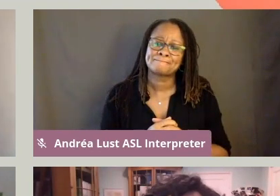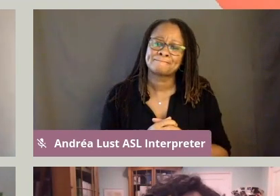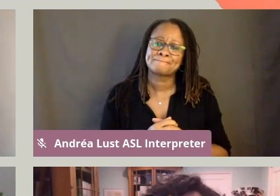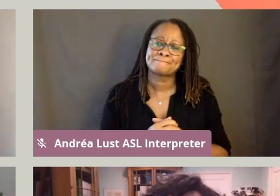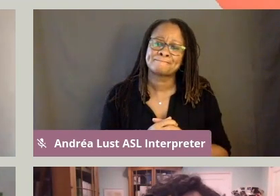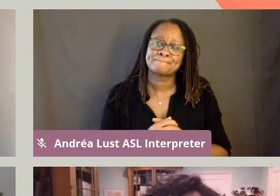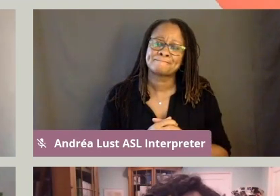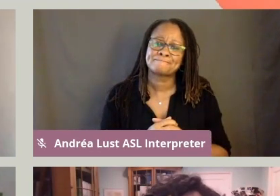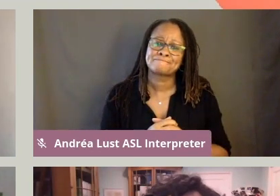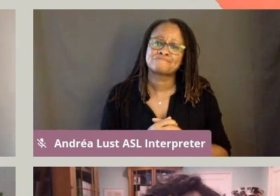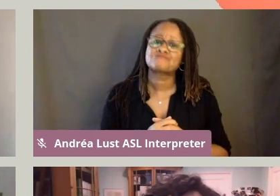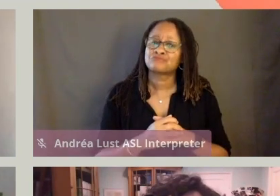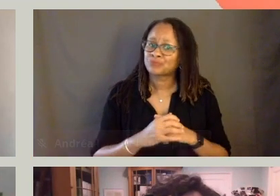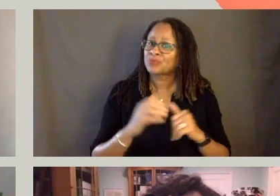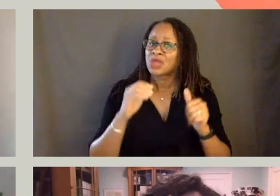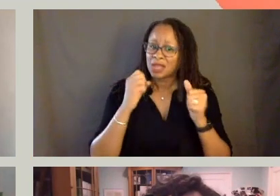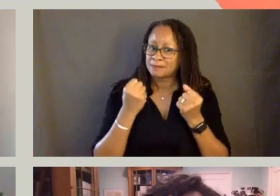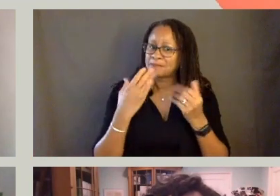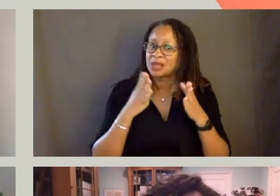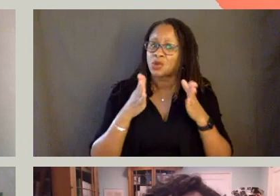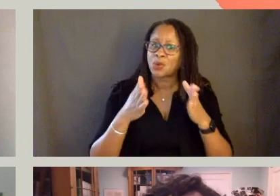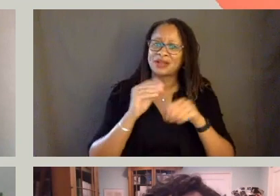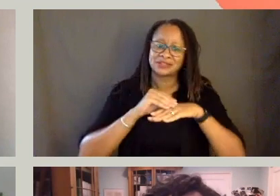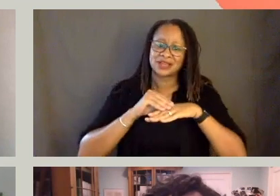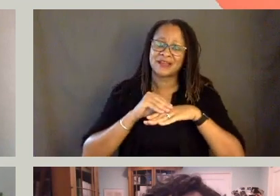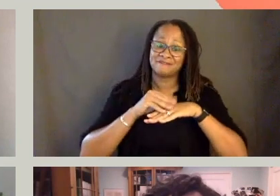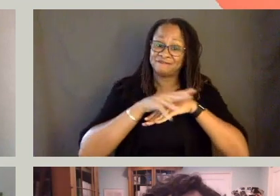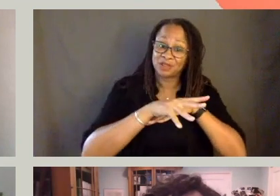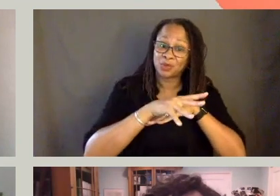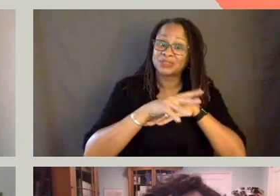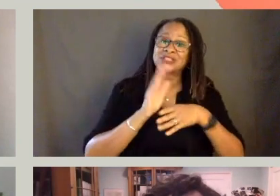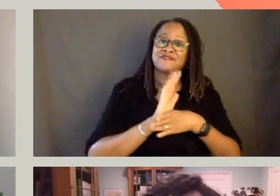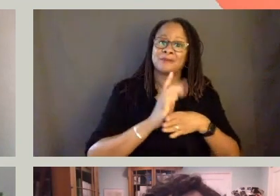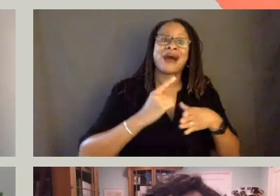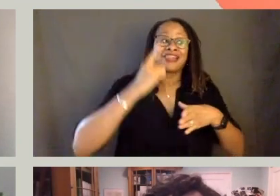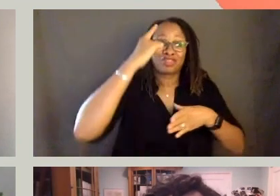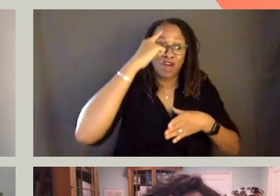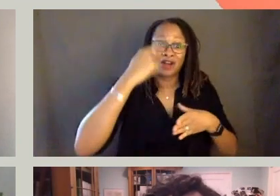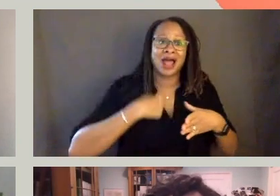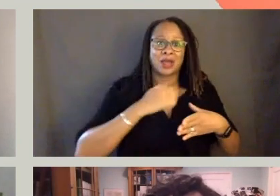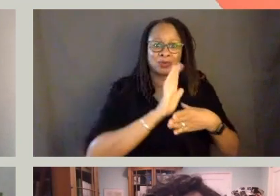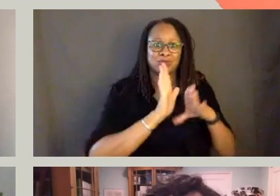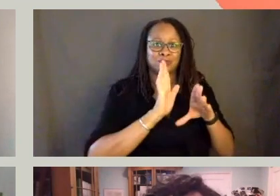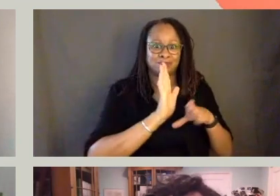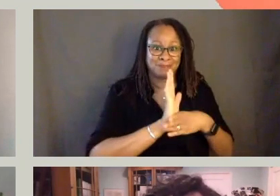that it was like in a of ways influencing the film that I thought I was gonna make.